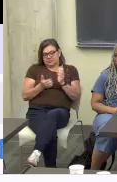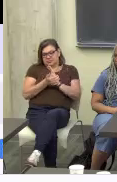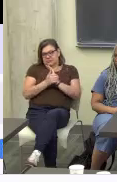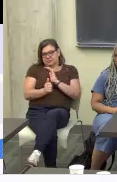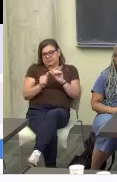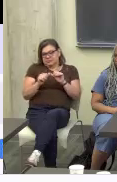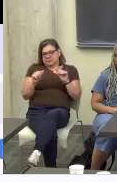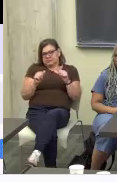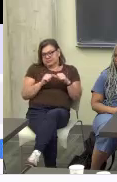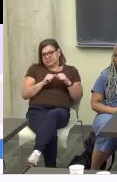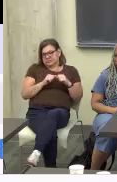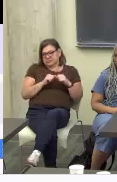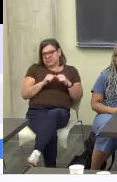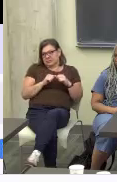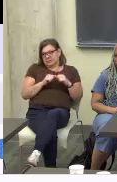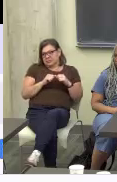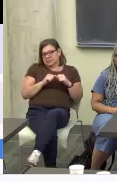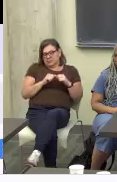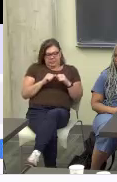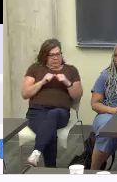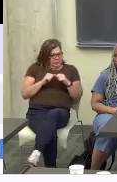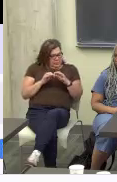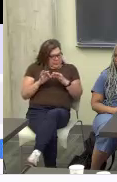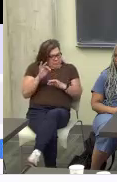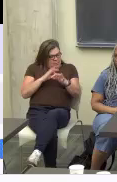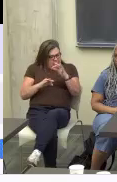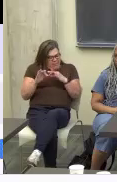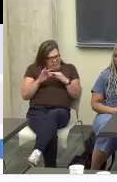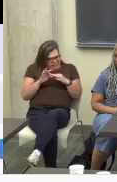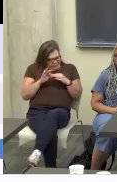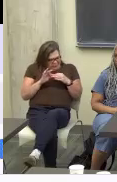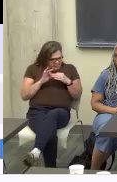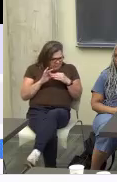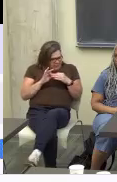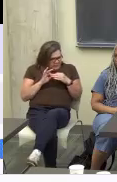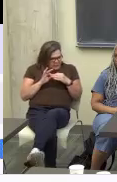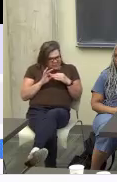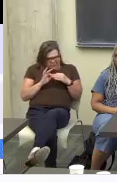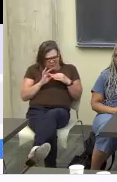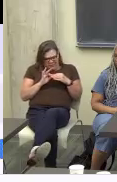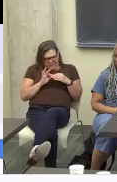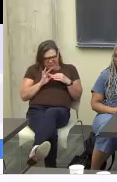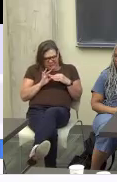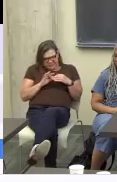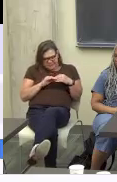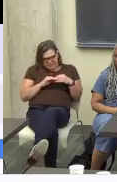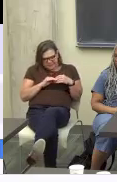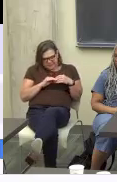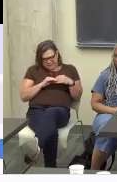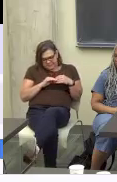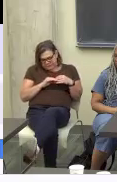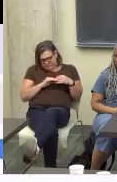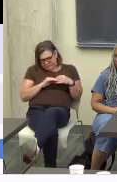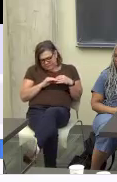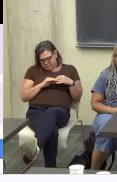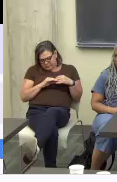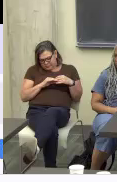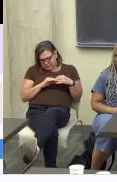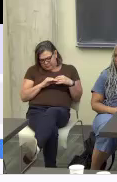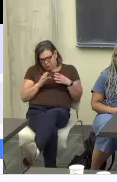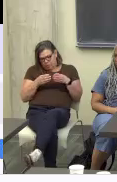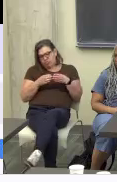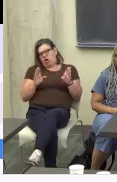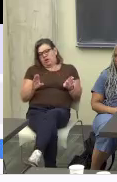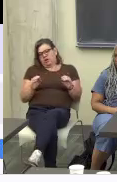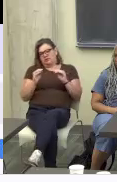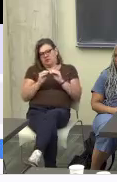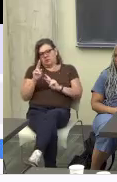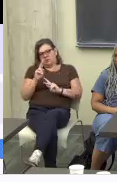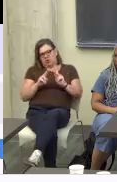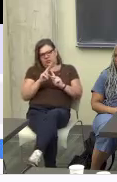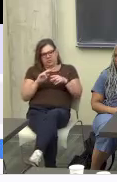opposed to maybe broadening the reach for more individuals to practice in accessibility